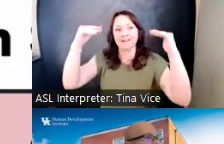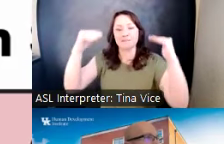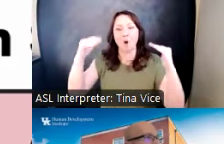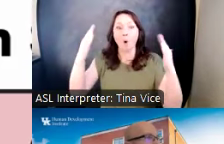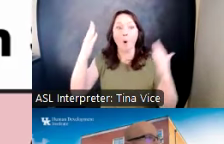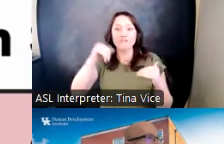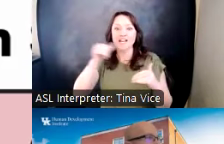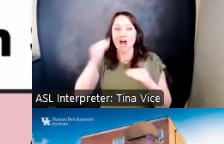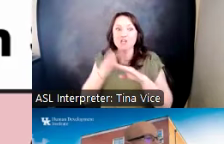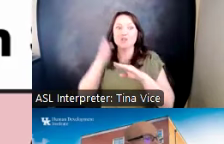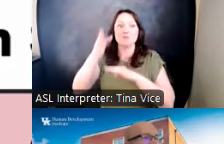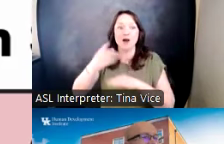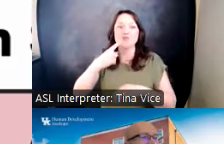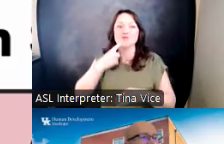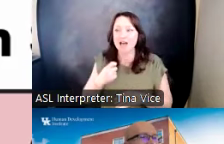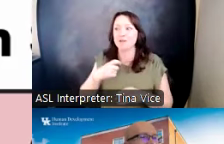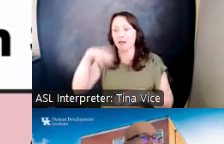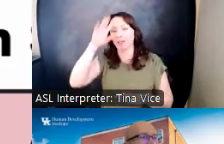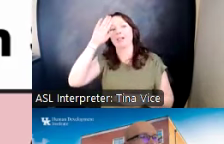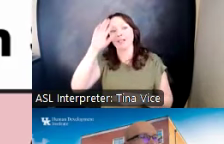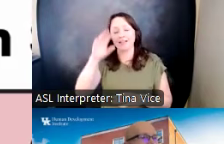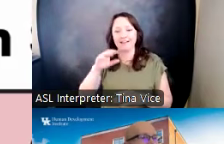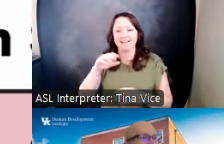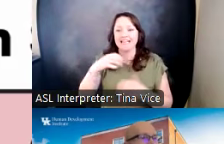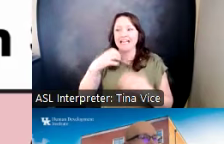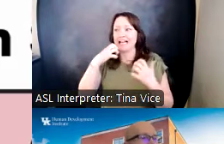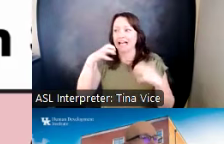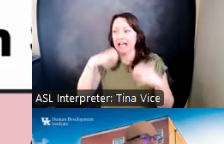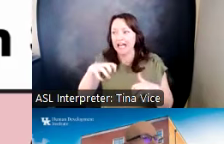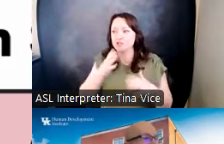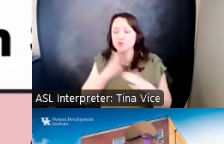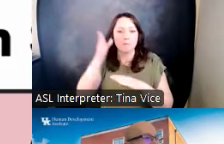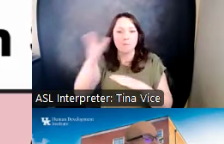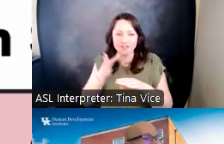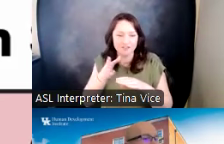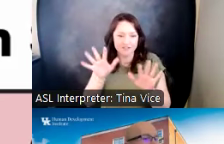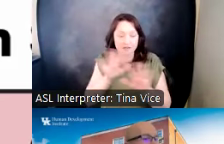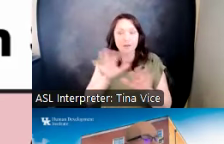having this ability for individuals to be able to see and understand what they're doing with their bodies has been